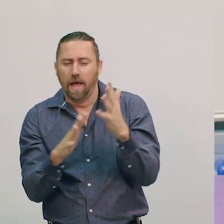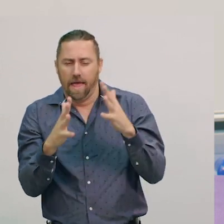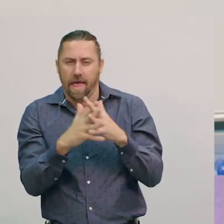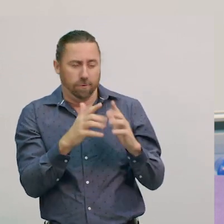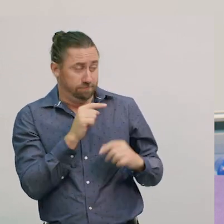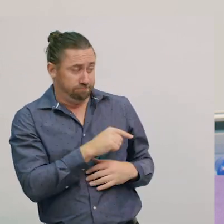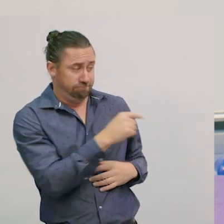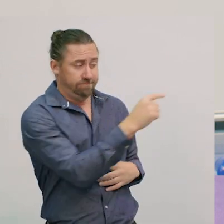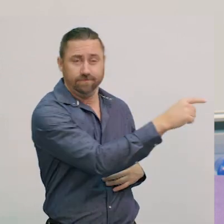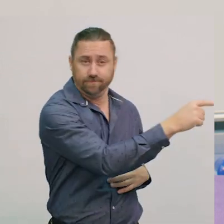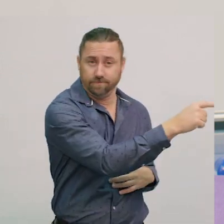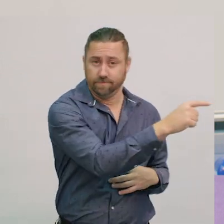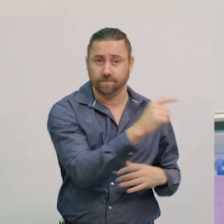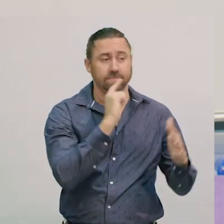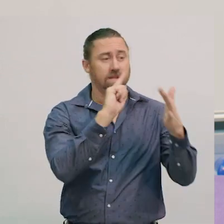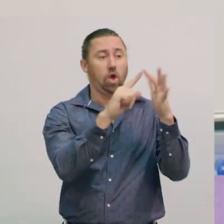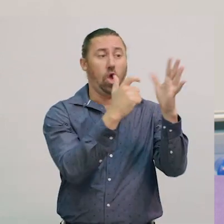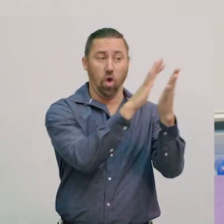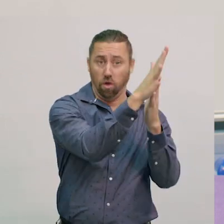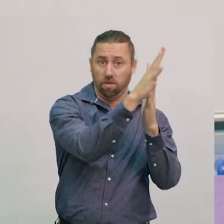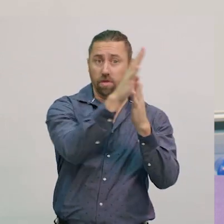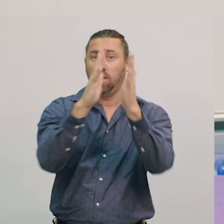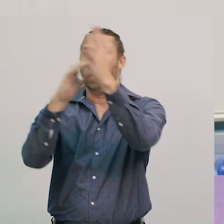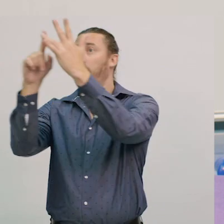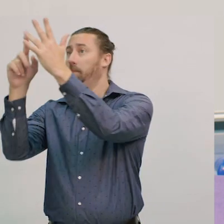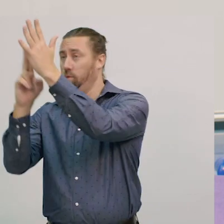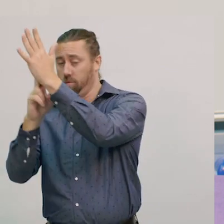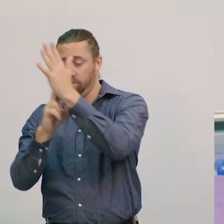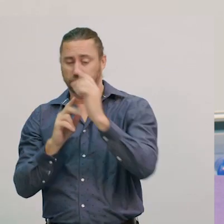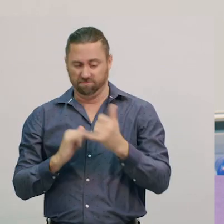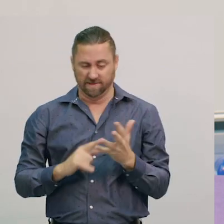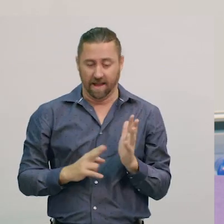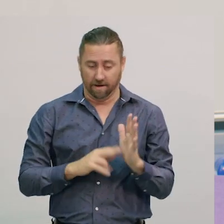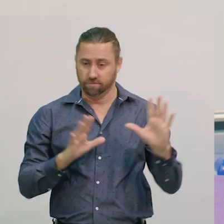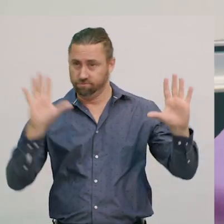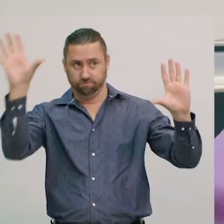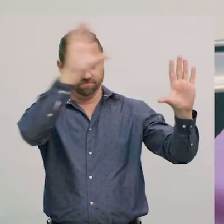The Earth, Sun and Moon are spherical, so we will use spherical objects in our model.